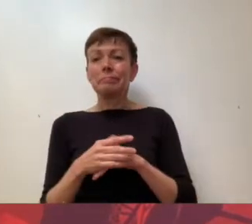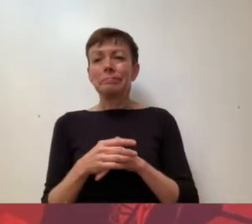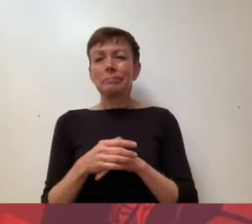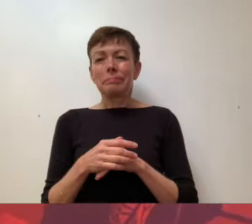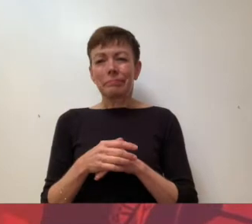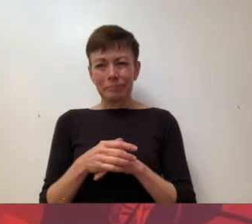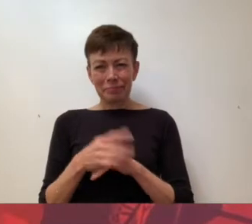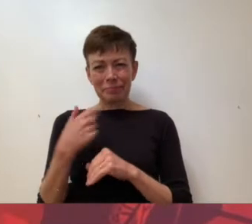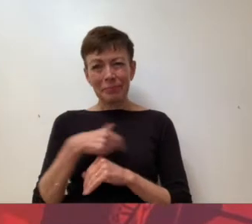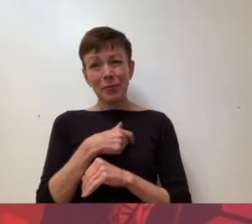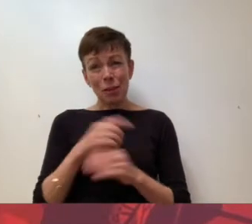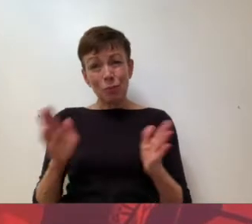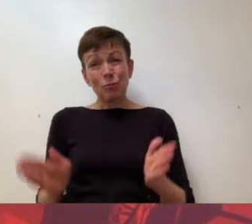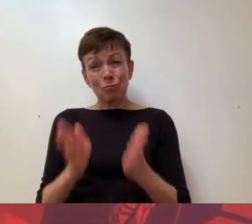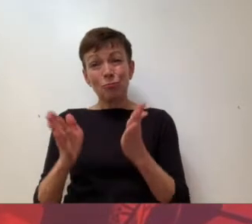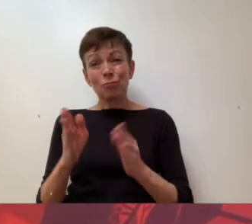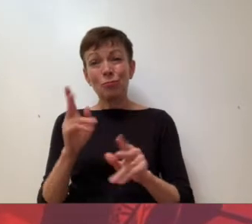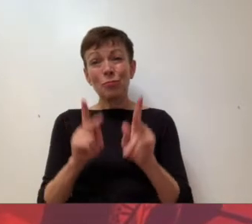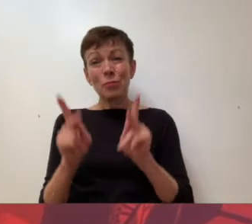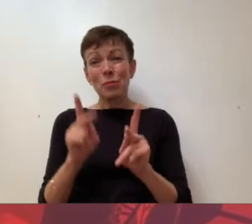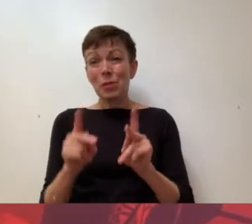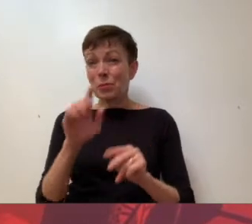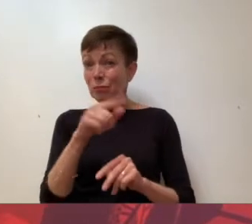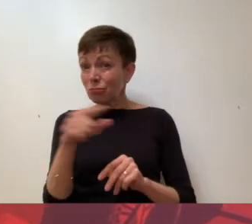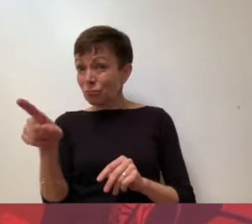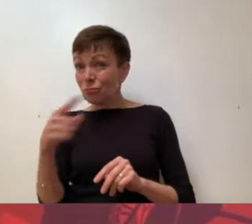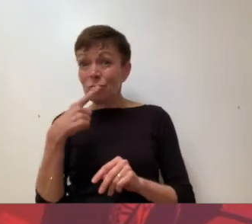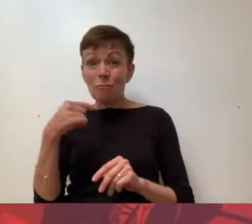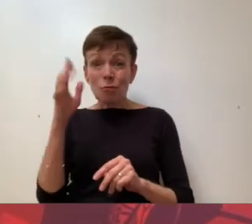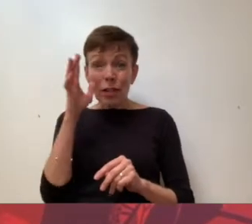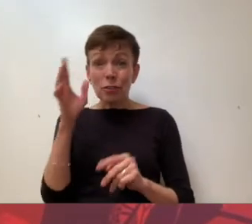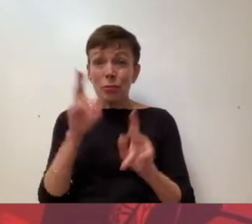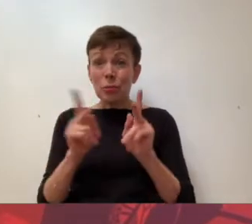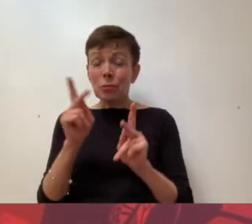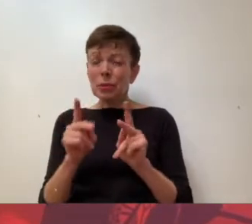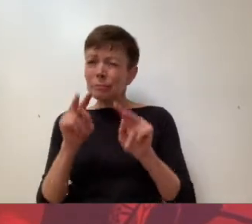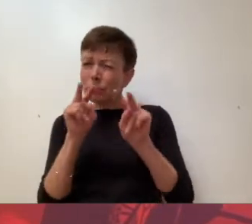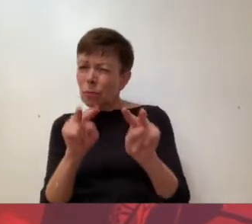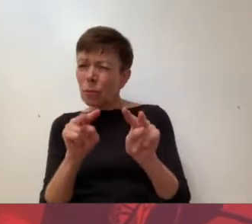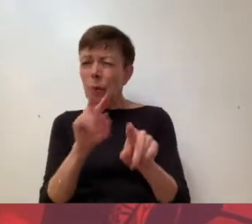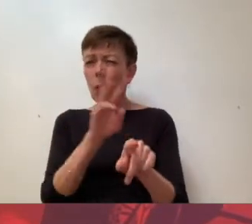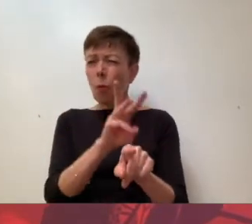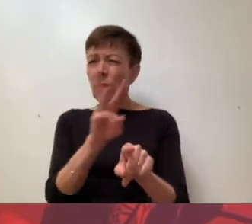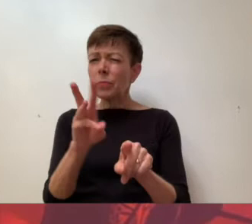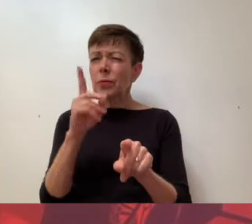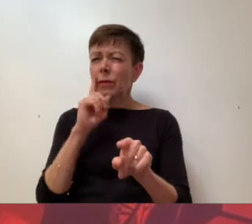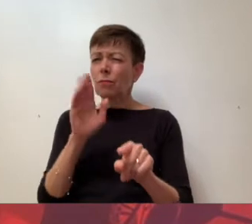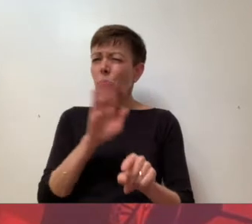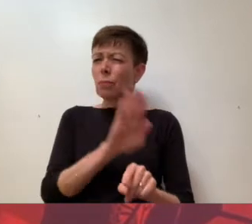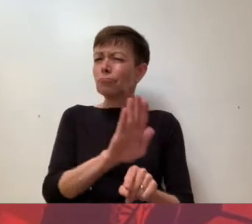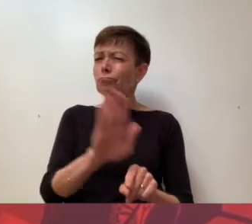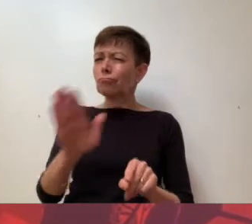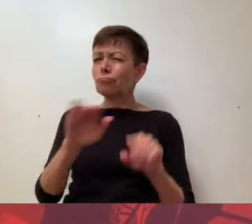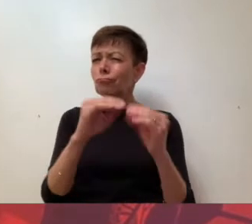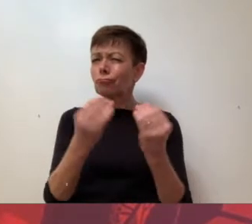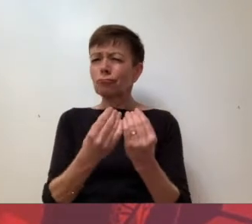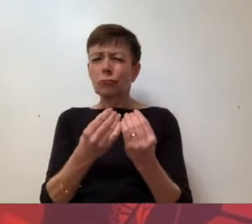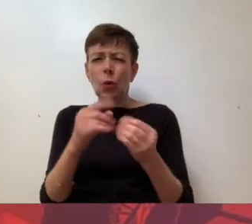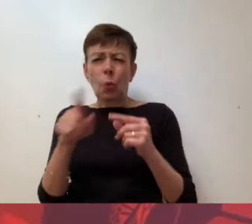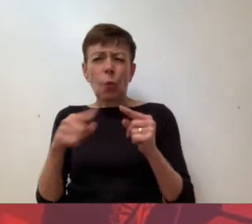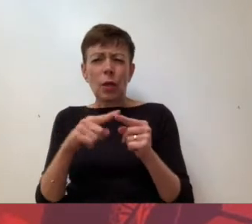weeks, and we encourage citizens of Red Deer to check the respective websites of these